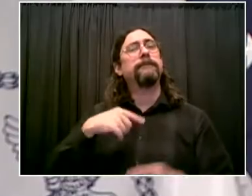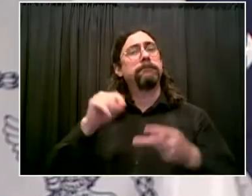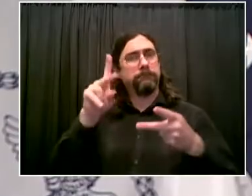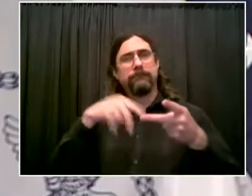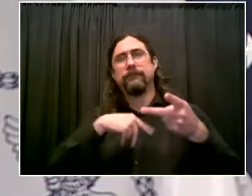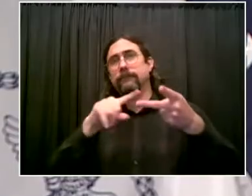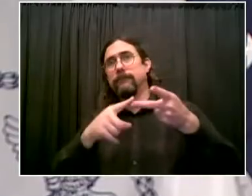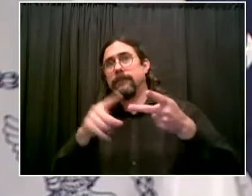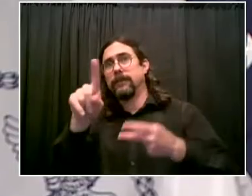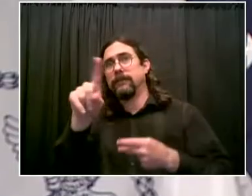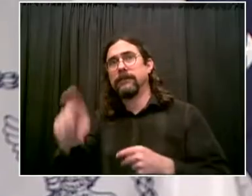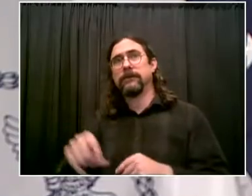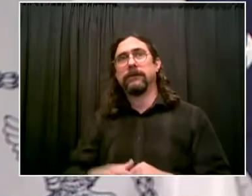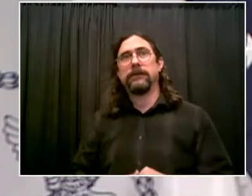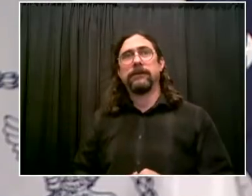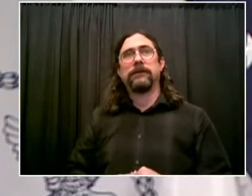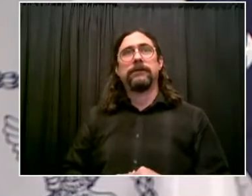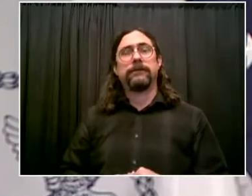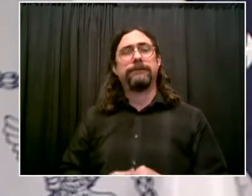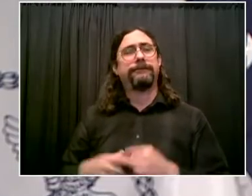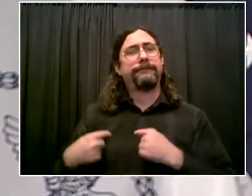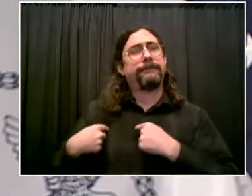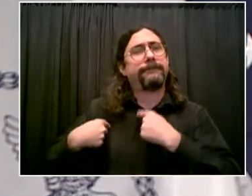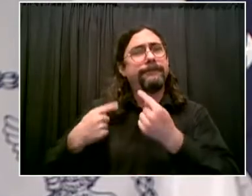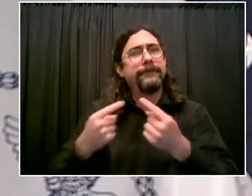HAD GRAFFITI LAT SNIGHT TWIH THIS ANTI-